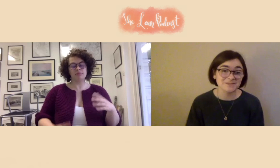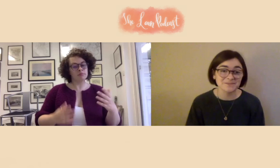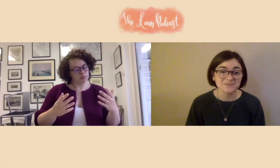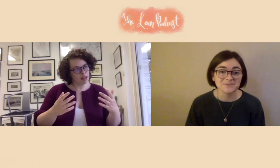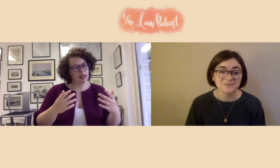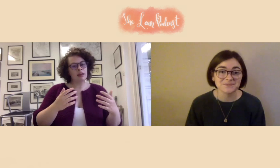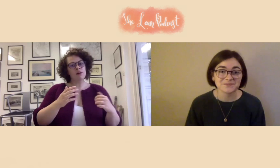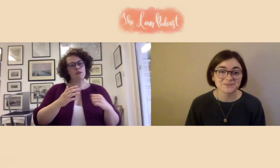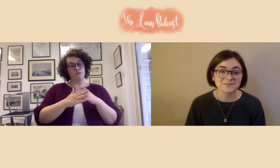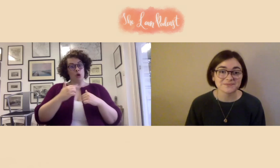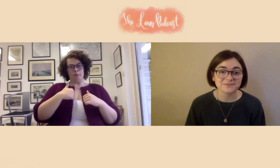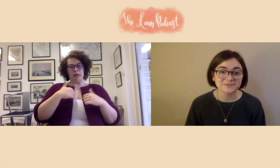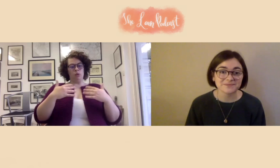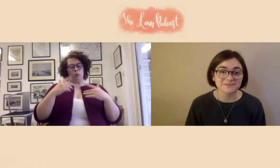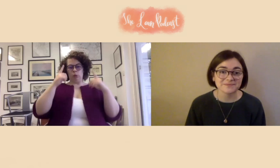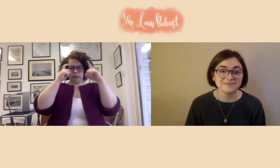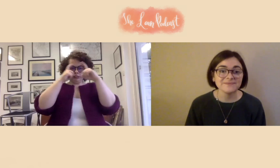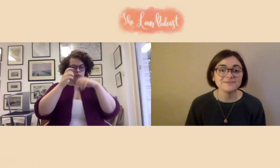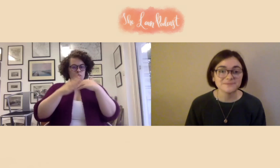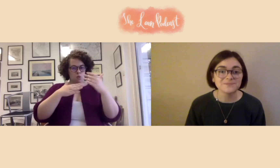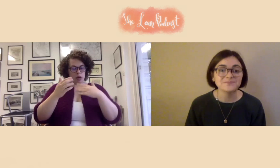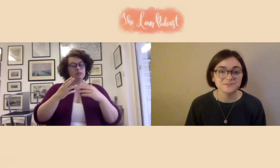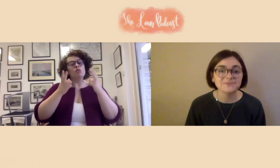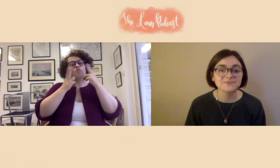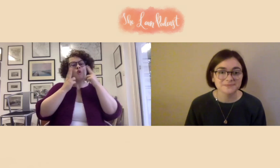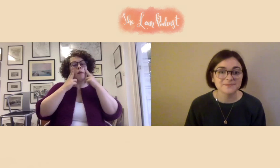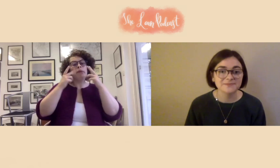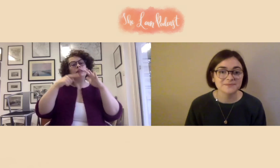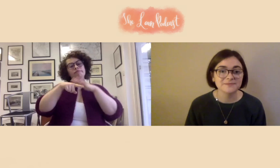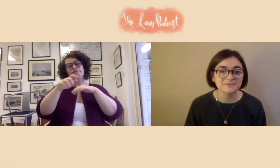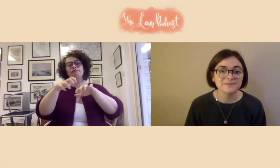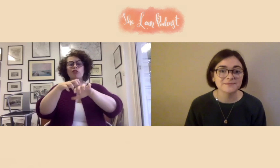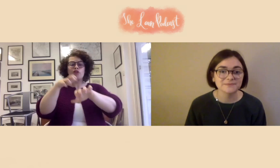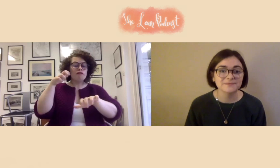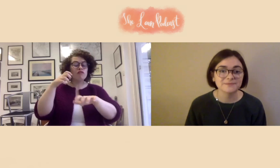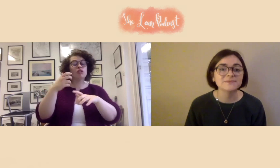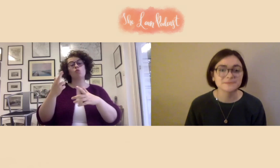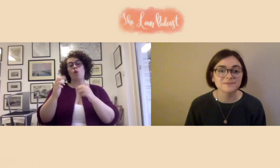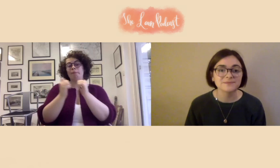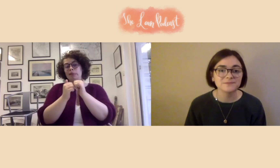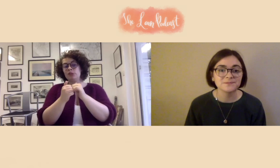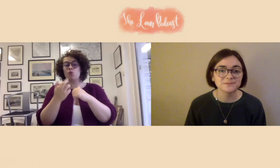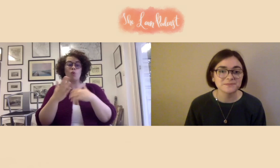in that moment that people are aware of. Totally. Like I said, like you have those meetings when you go